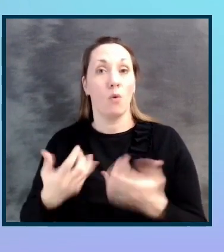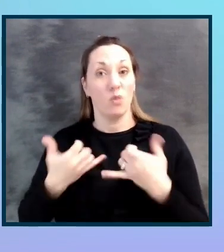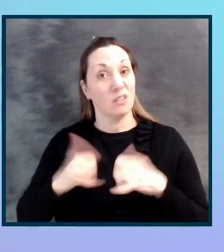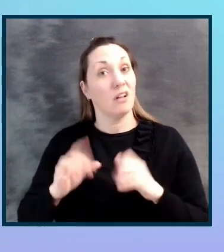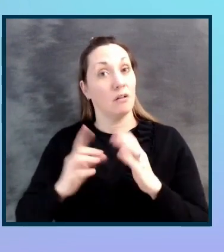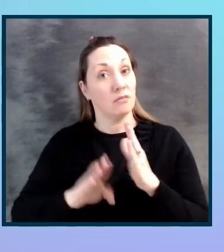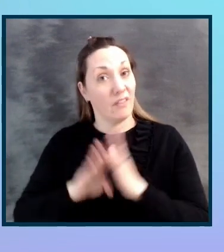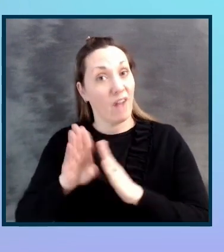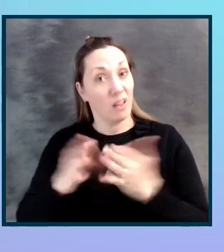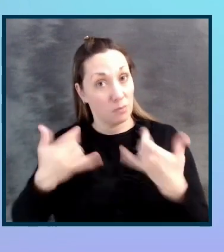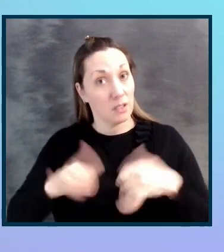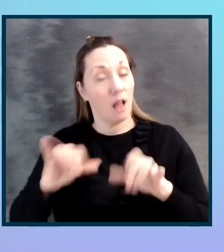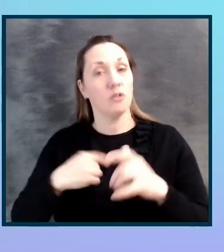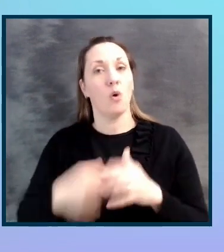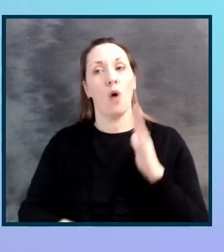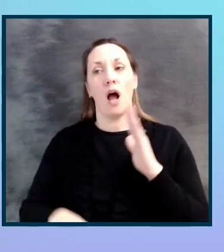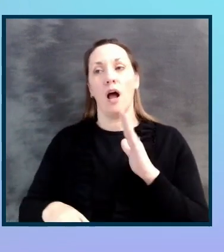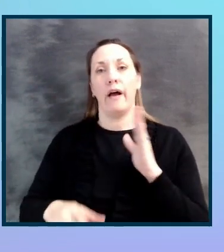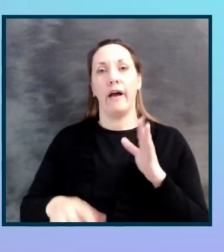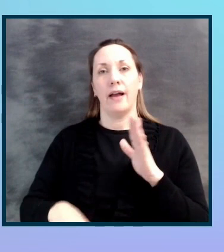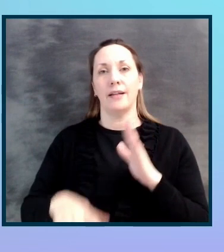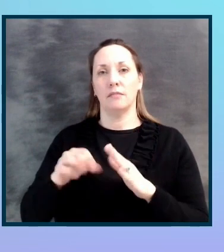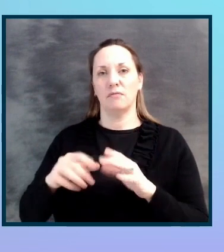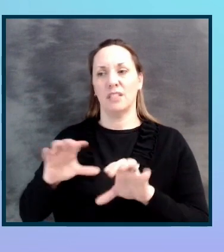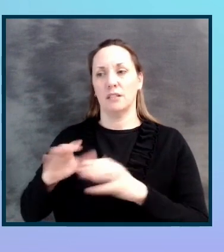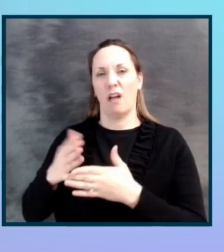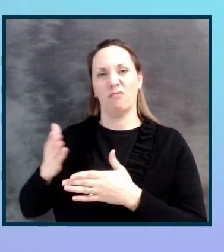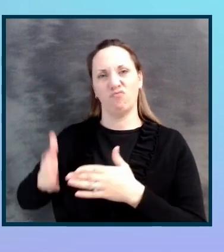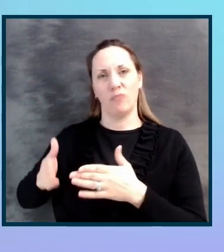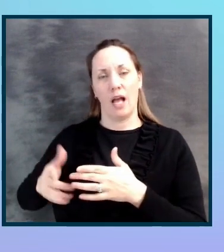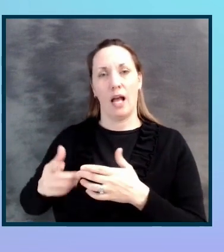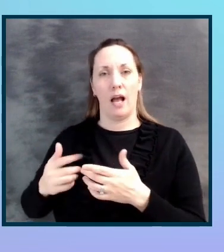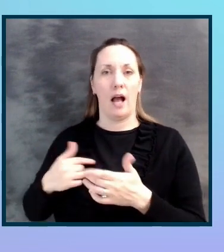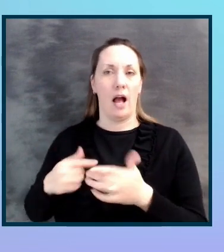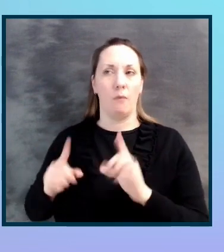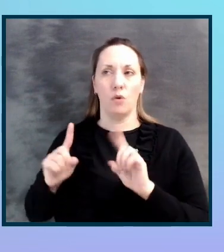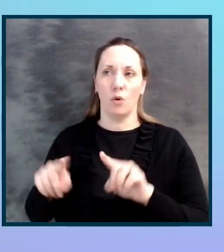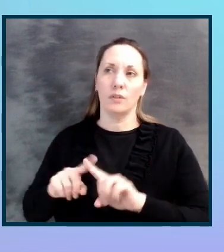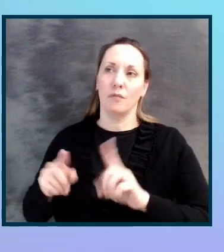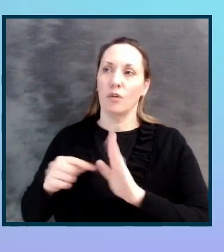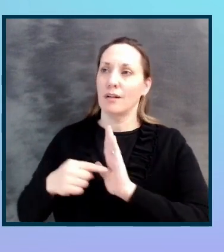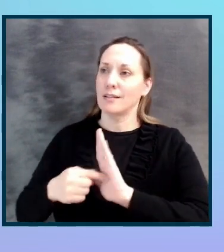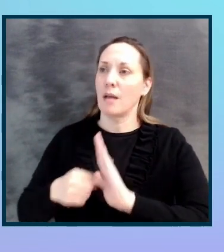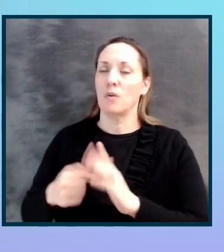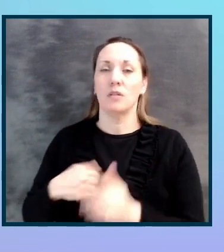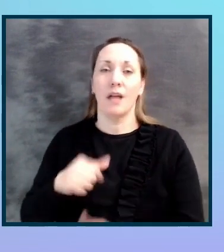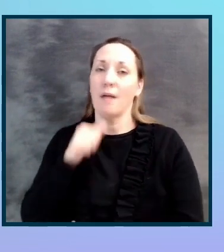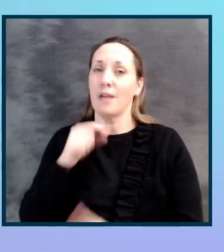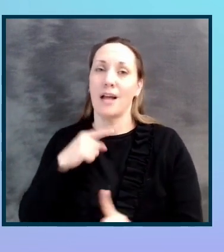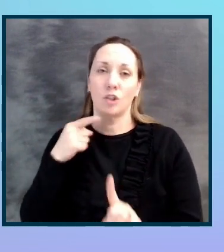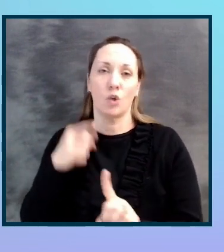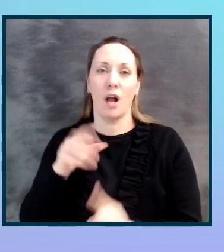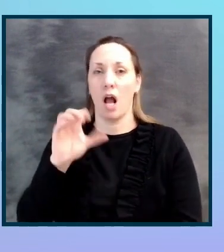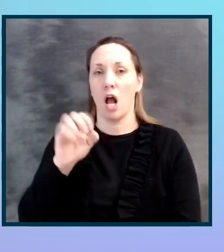So I code stuff on the side, I code different examples, things like that. I'm not directly coding into like projects